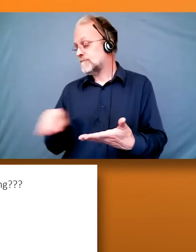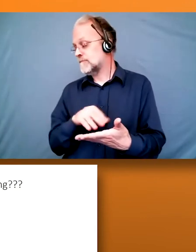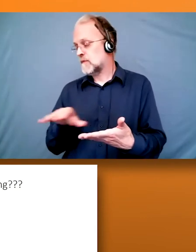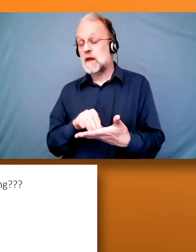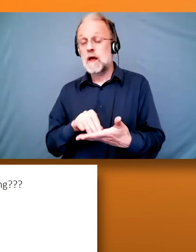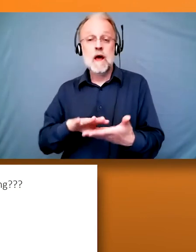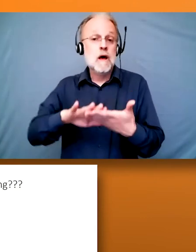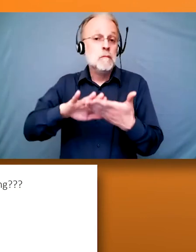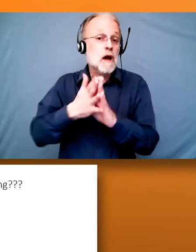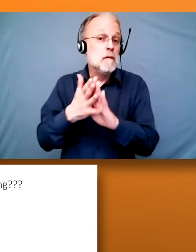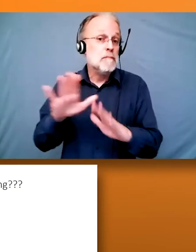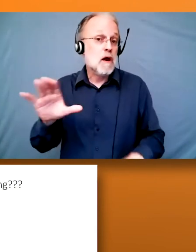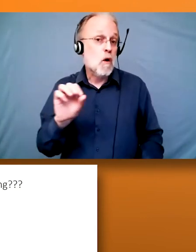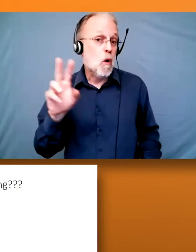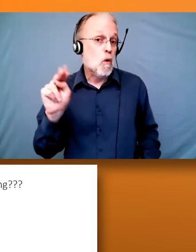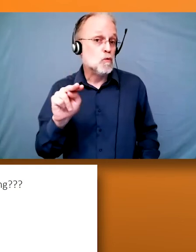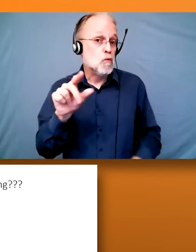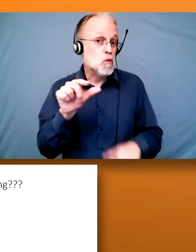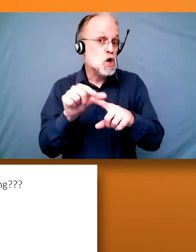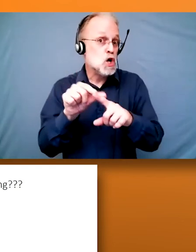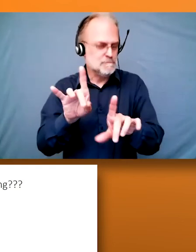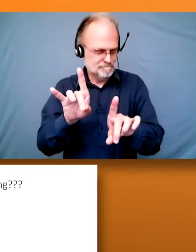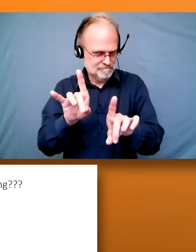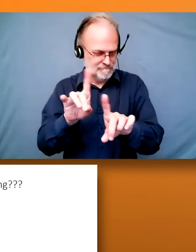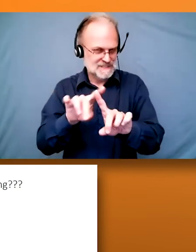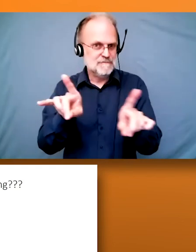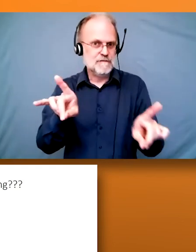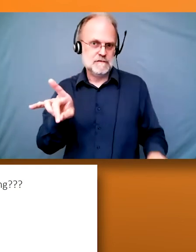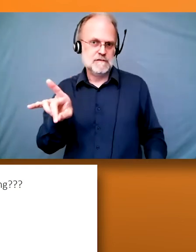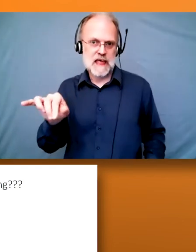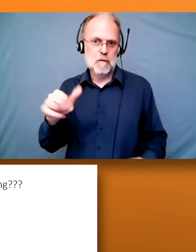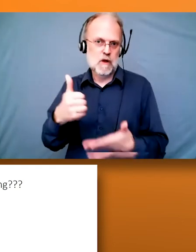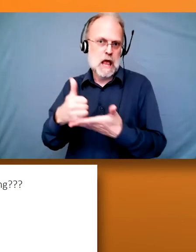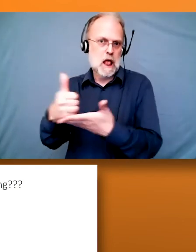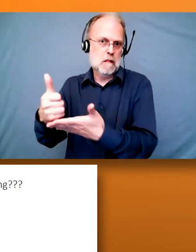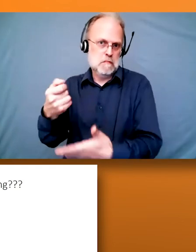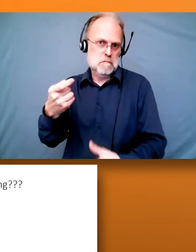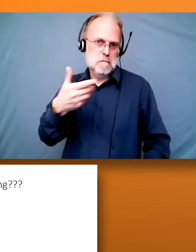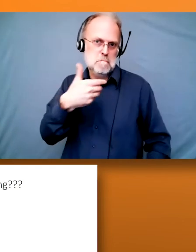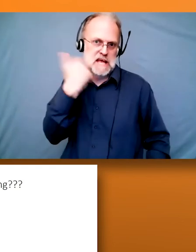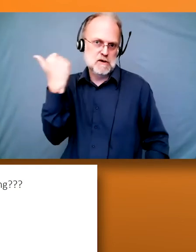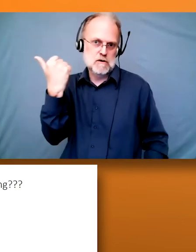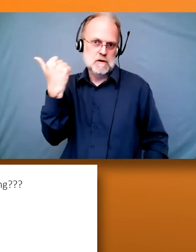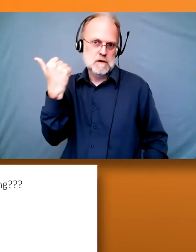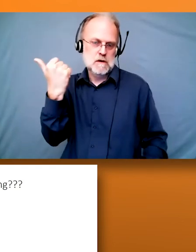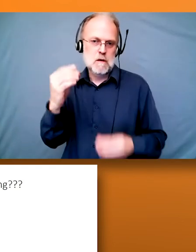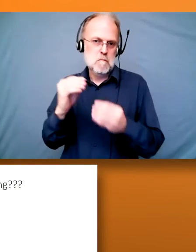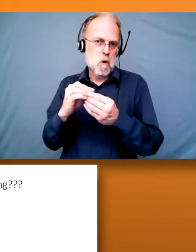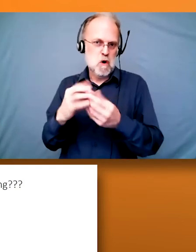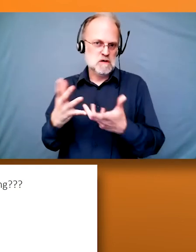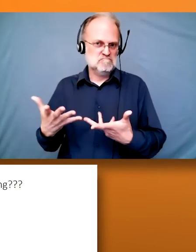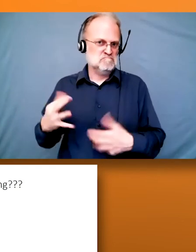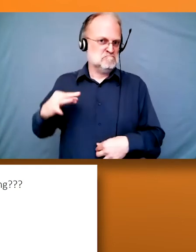Now, having to put it in their own words is something that might enrich that activity,